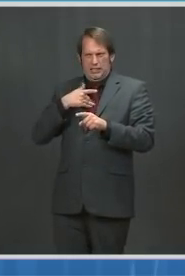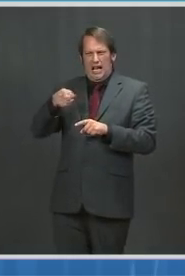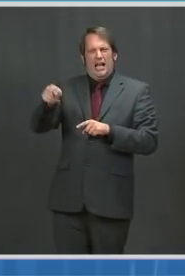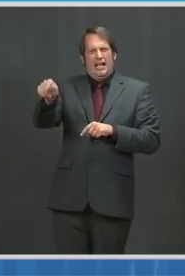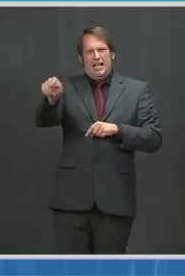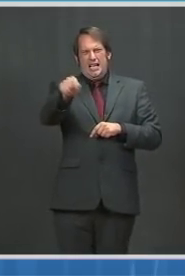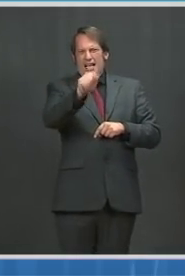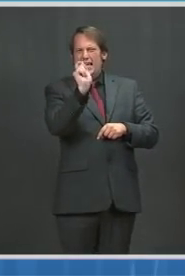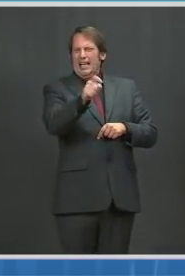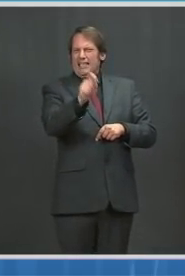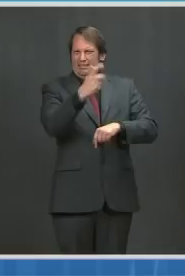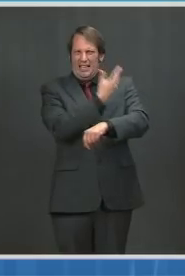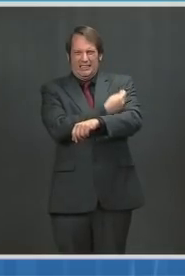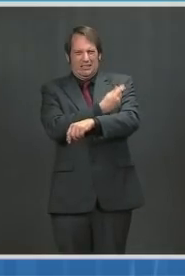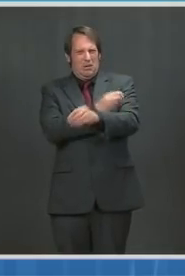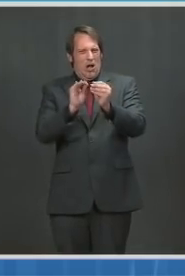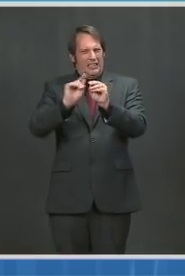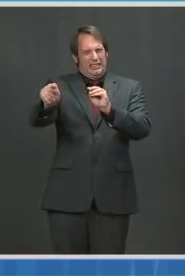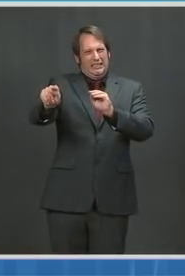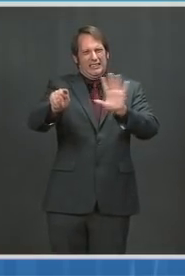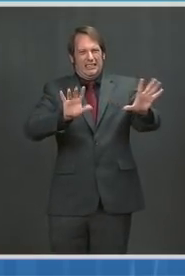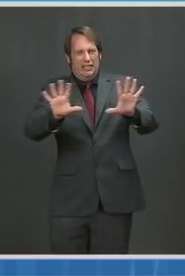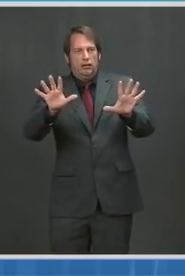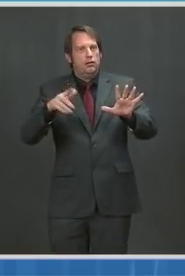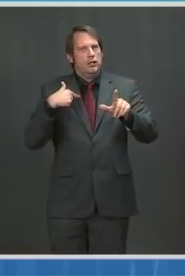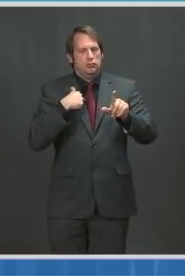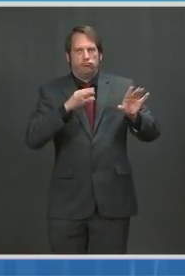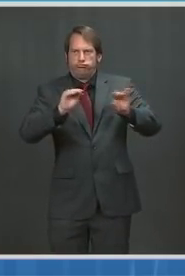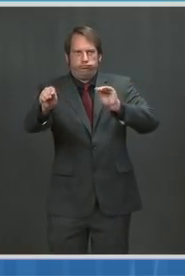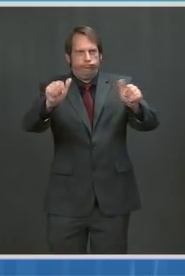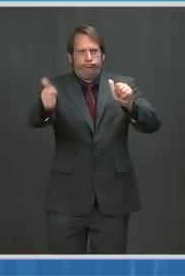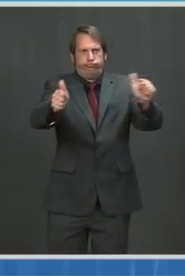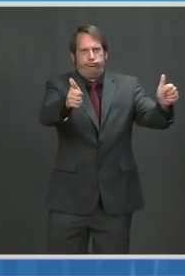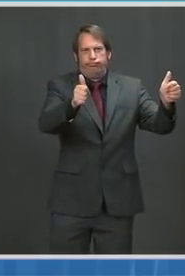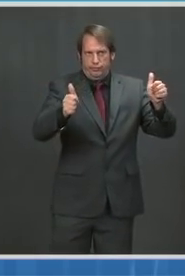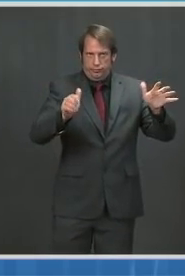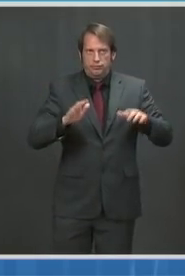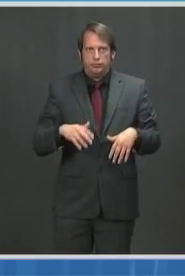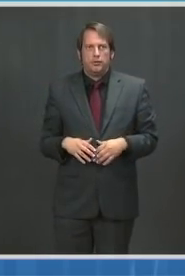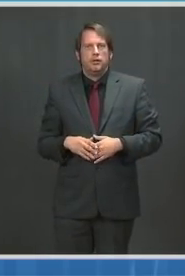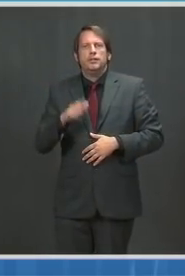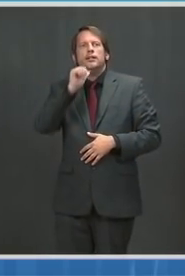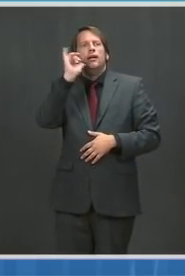that we are someone who's sitting back and managing this pandemic and the vaccination program